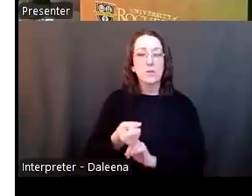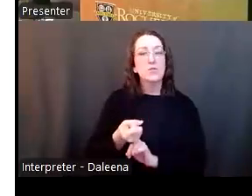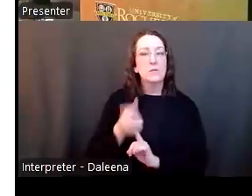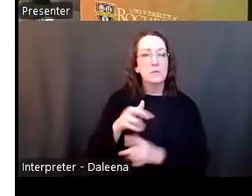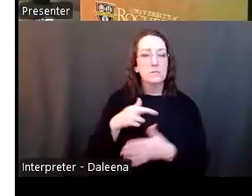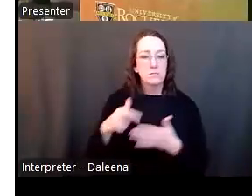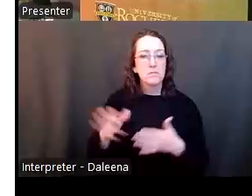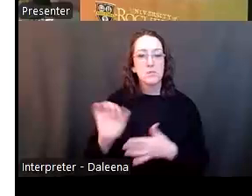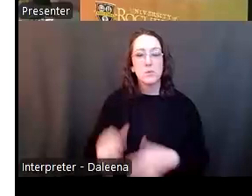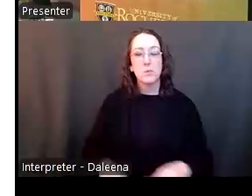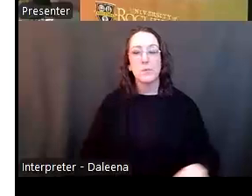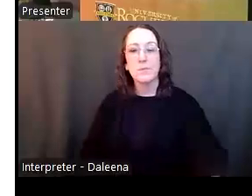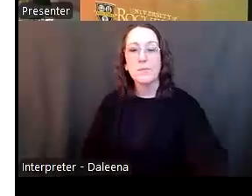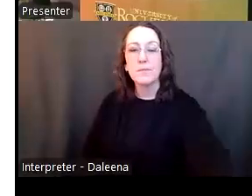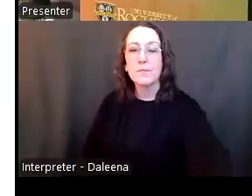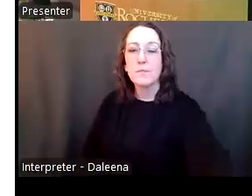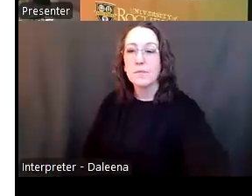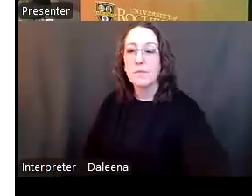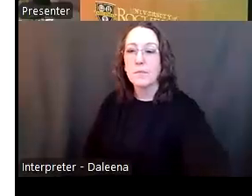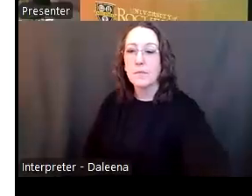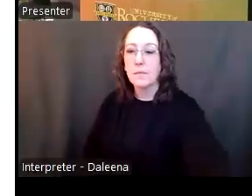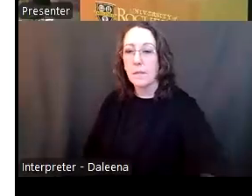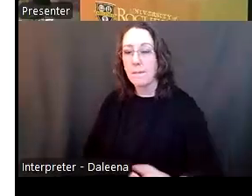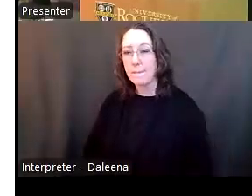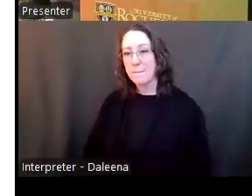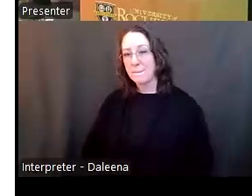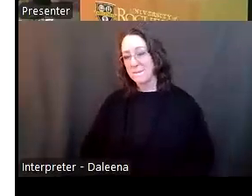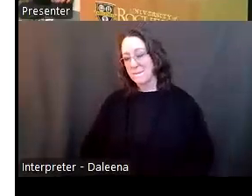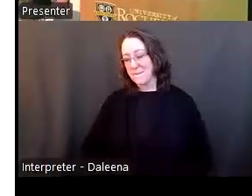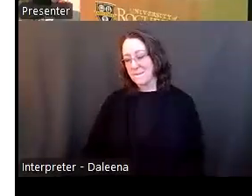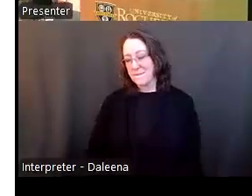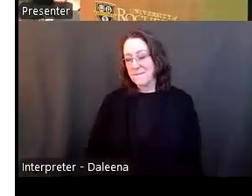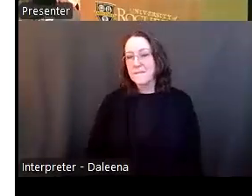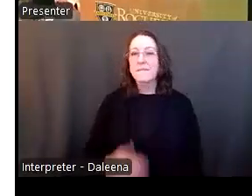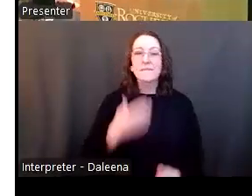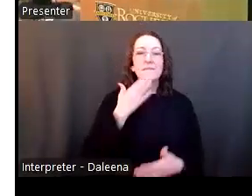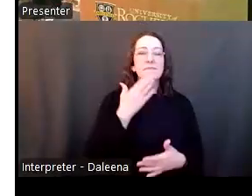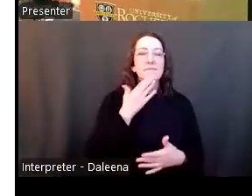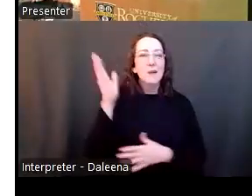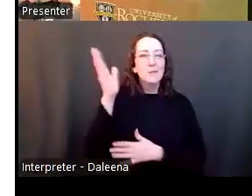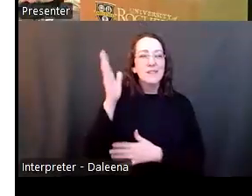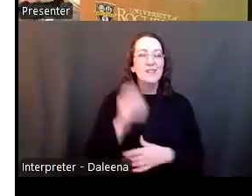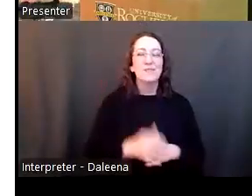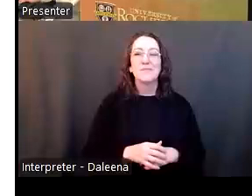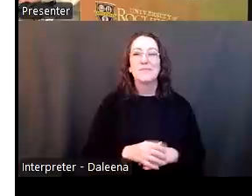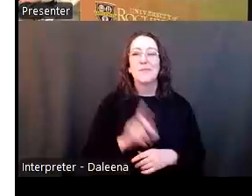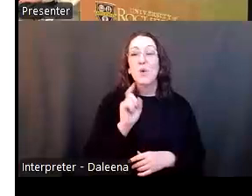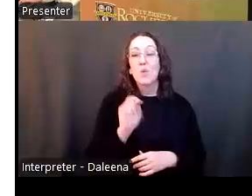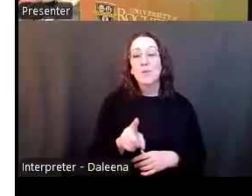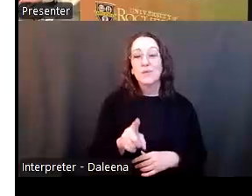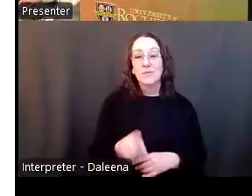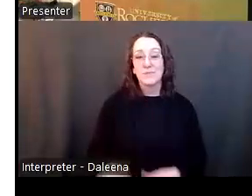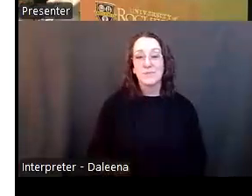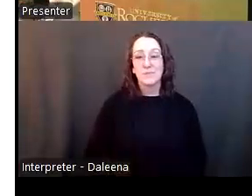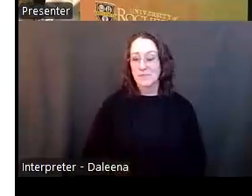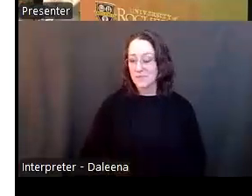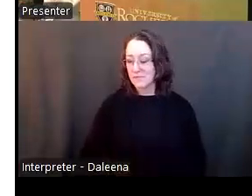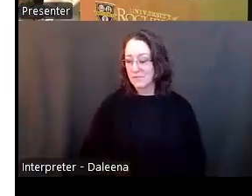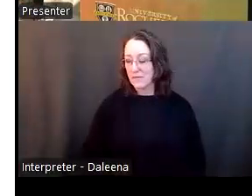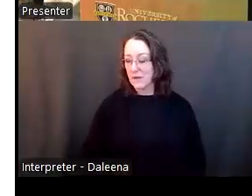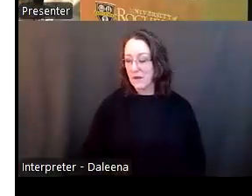well yes thank you for the presentation I have a question about patients who are currently